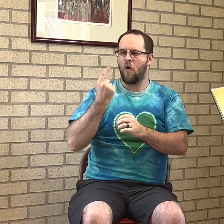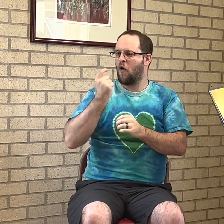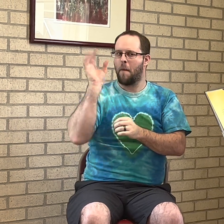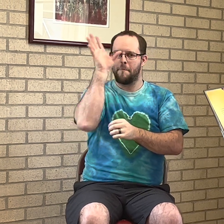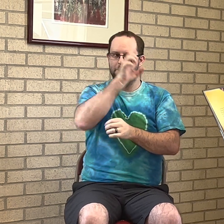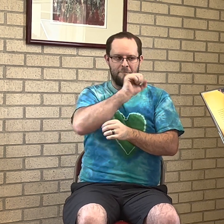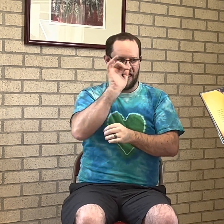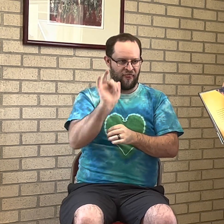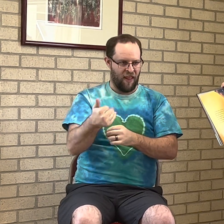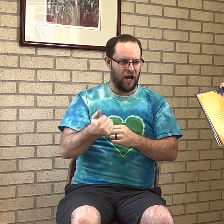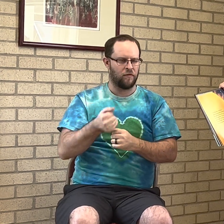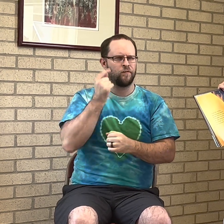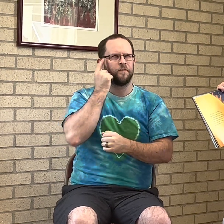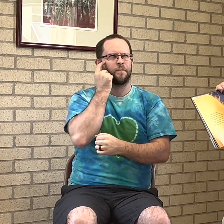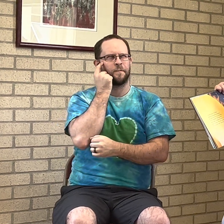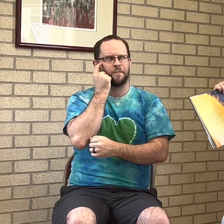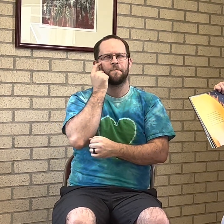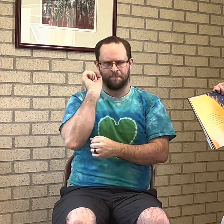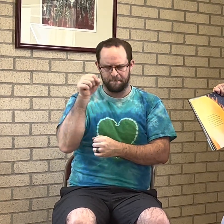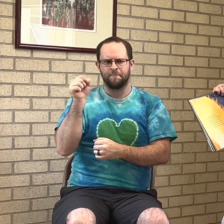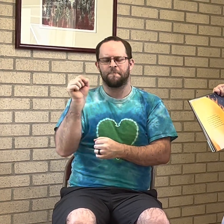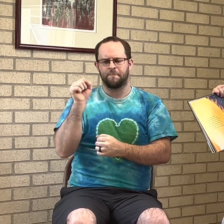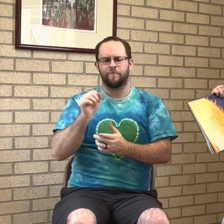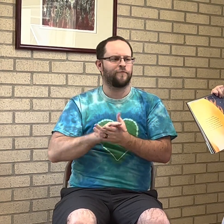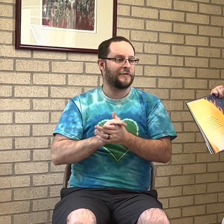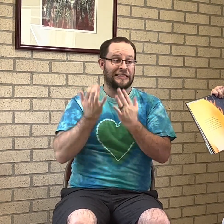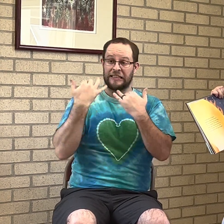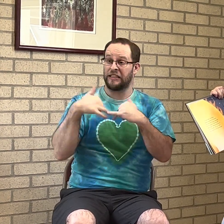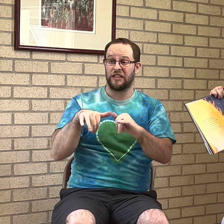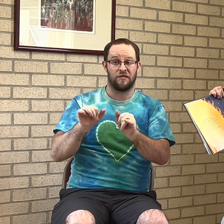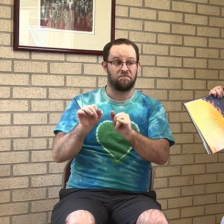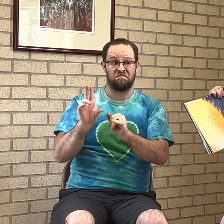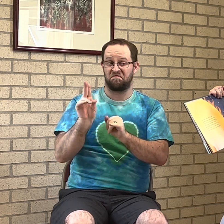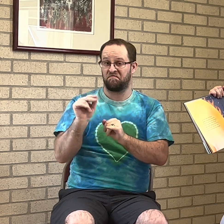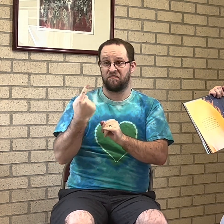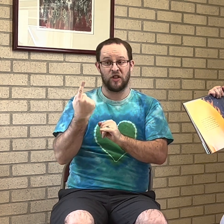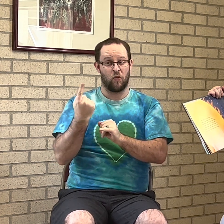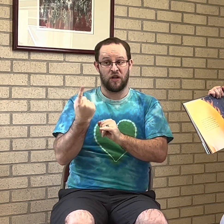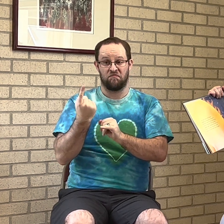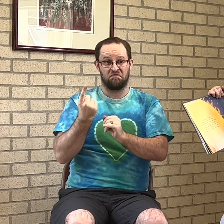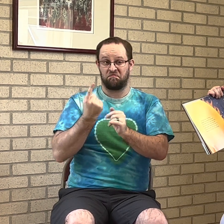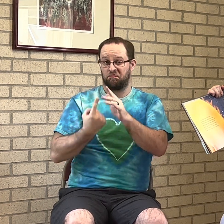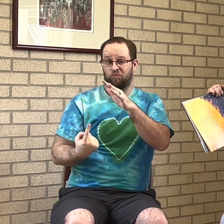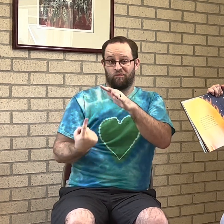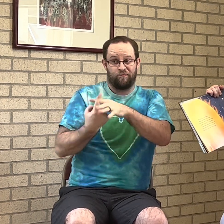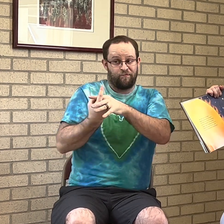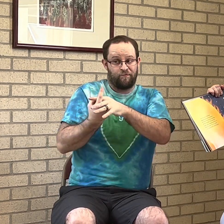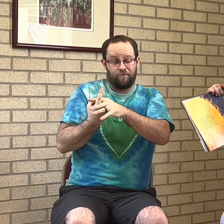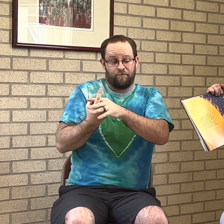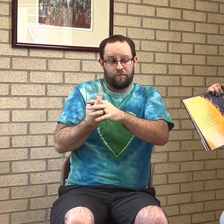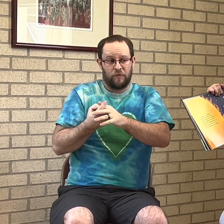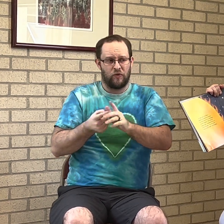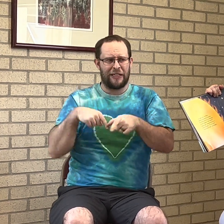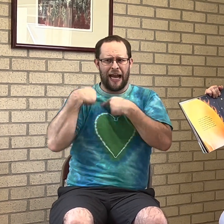missed that she thought, but still no one ventured away from Earth. Would she ever have a visitor?